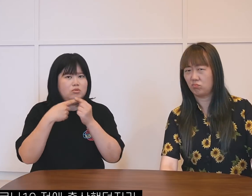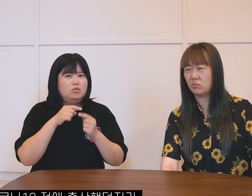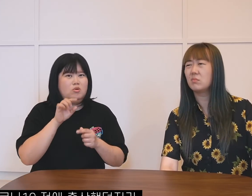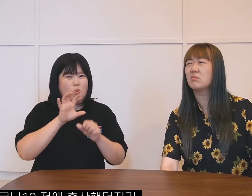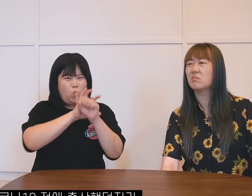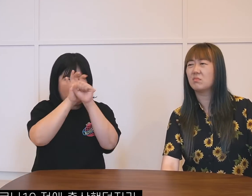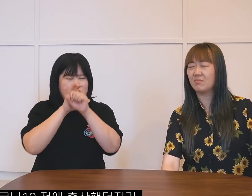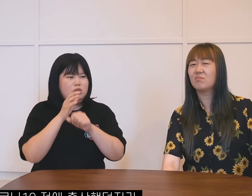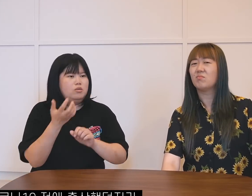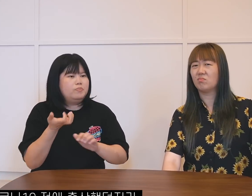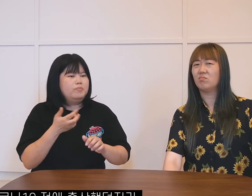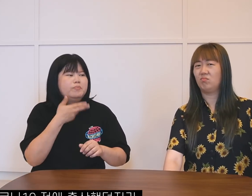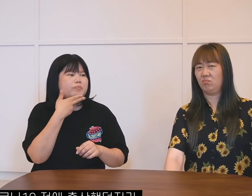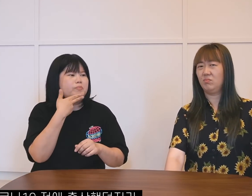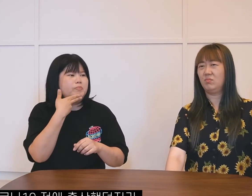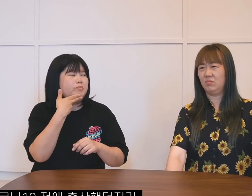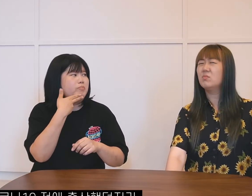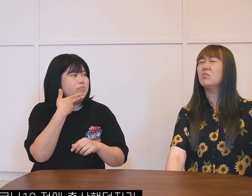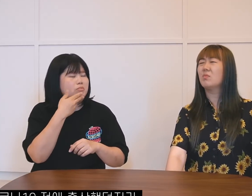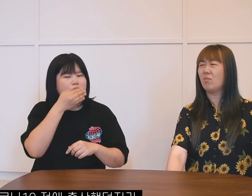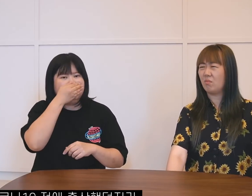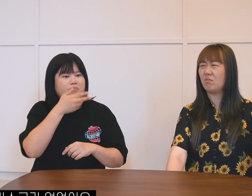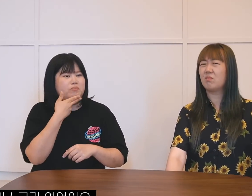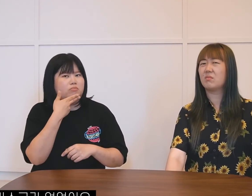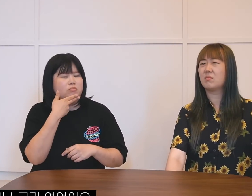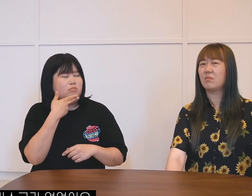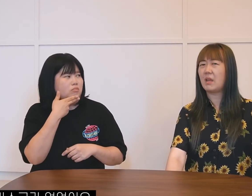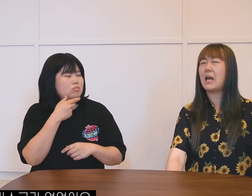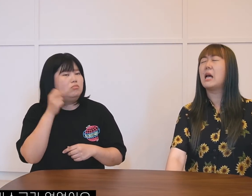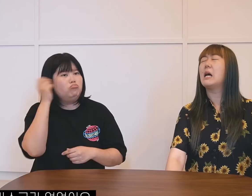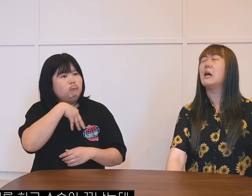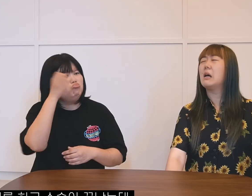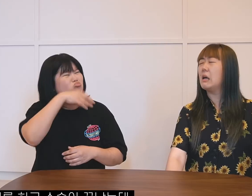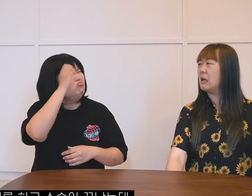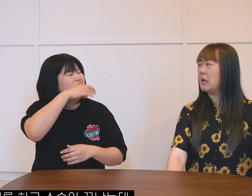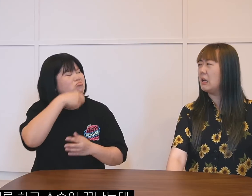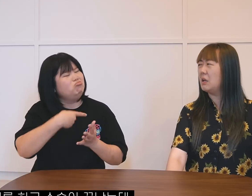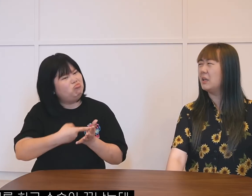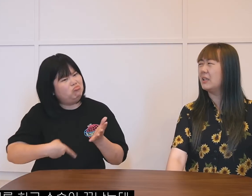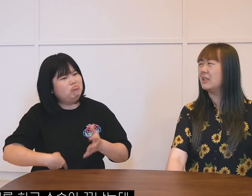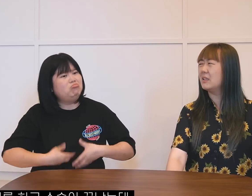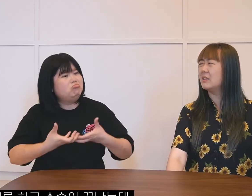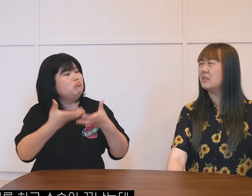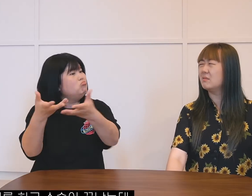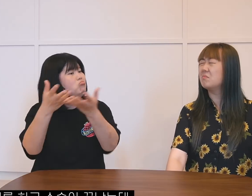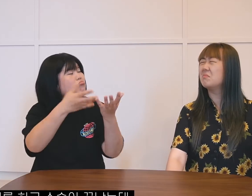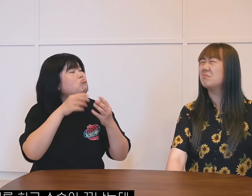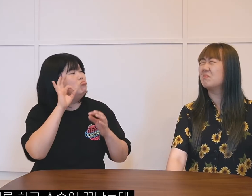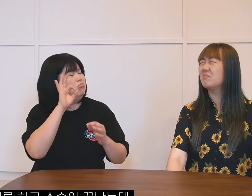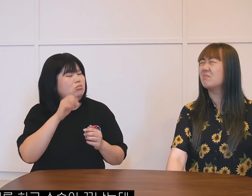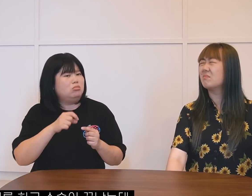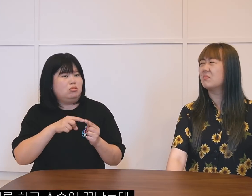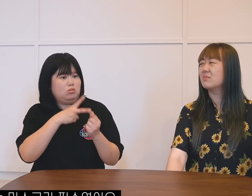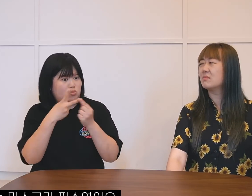First, I did not have a mask because I gave birth before COVID-19. She had a cesarean section and the operation was over,